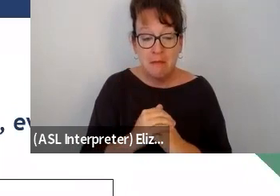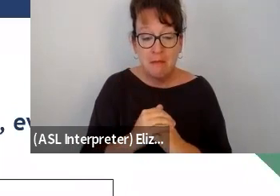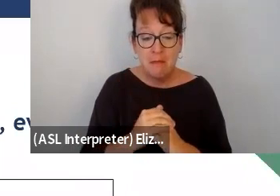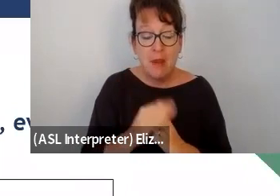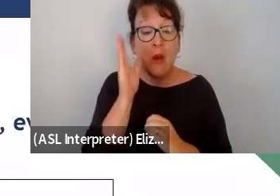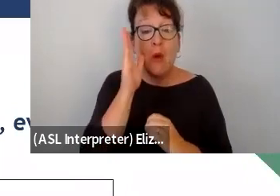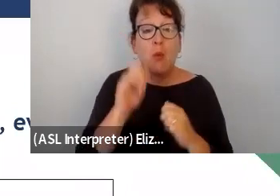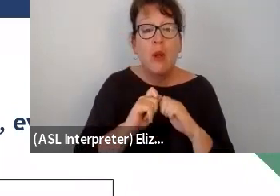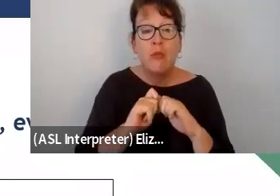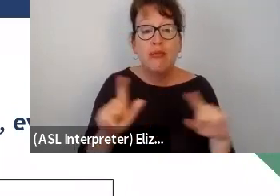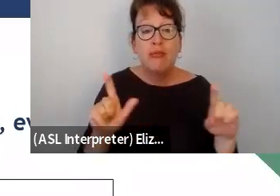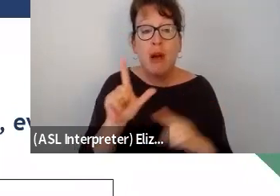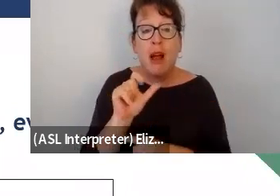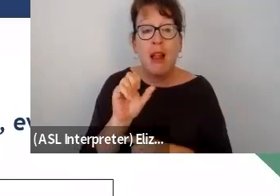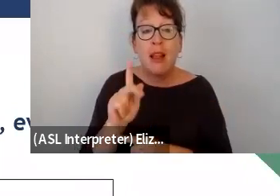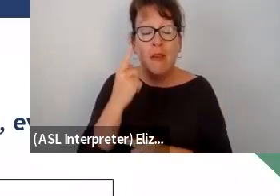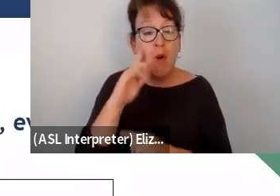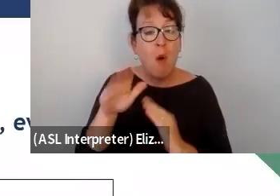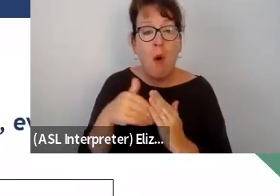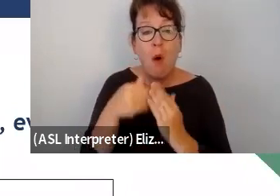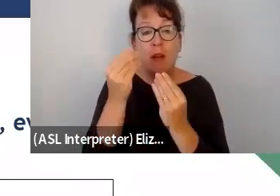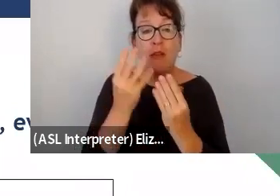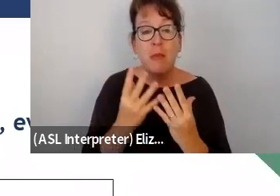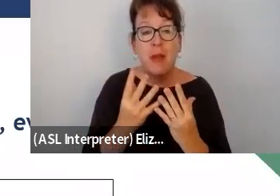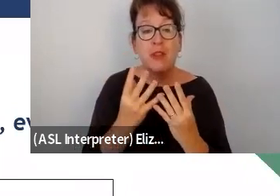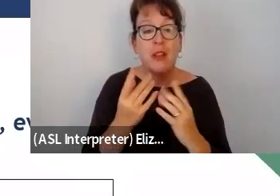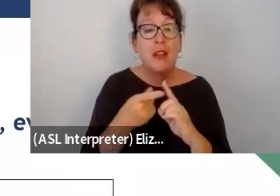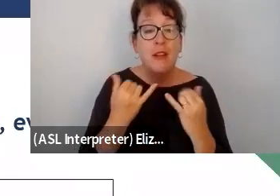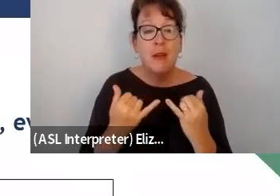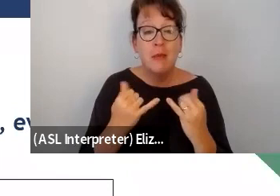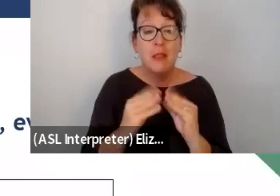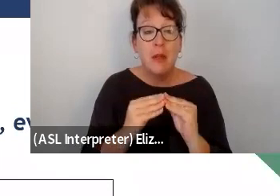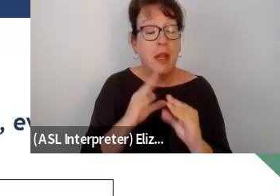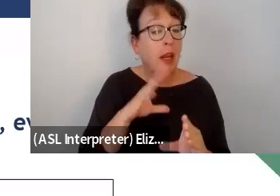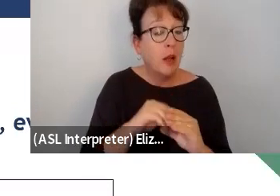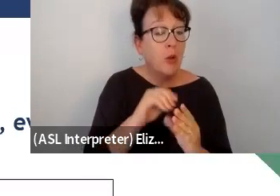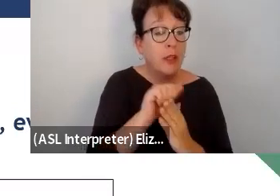address public health and environmental impacts on surrounding communities. Of course, ports are